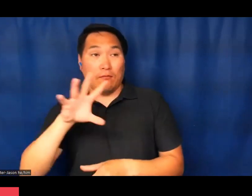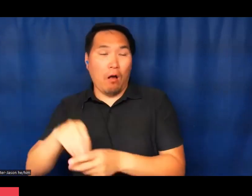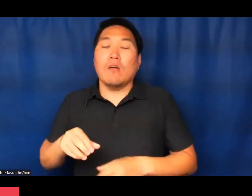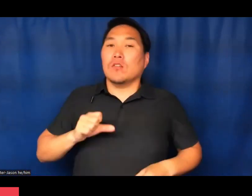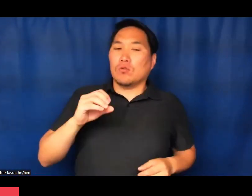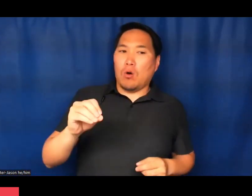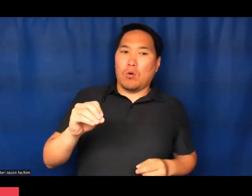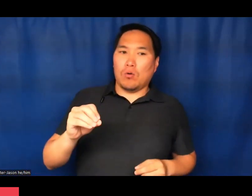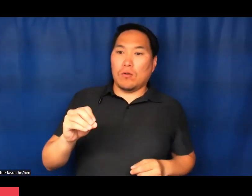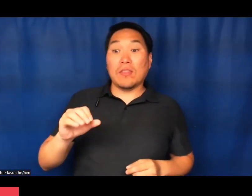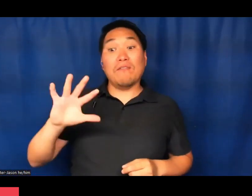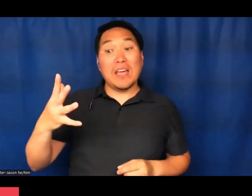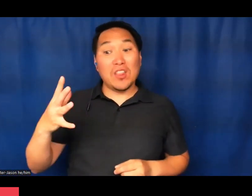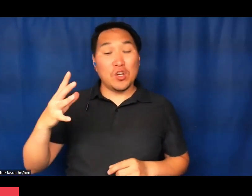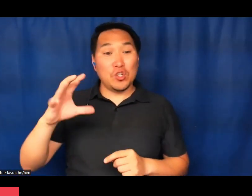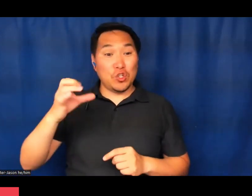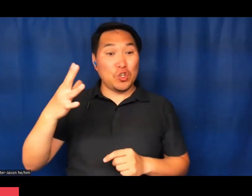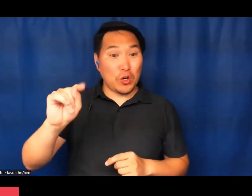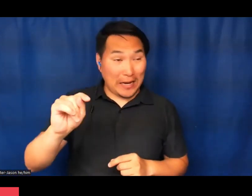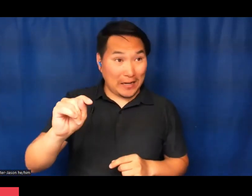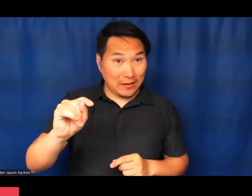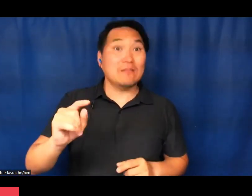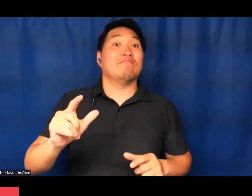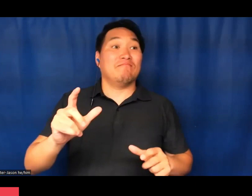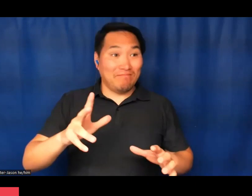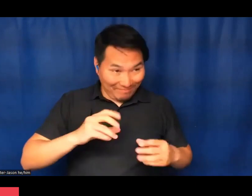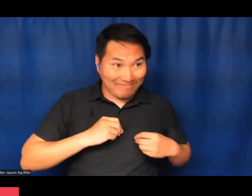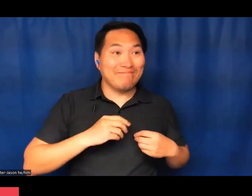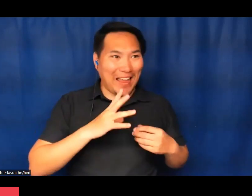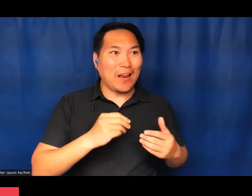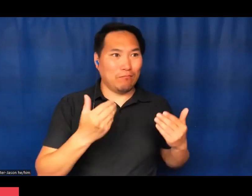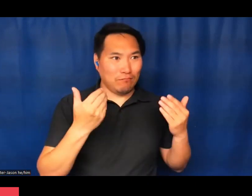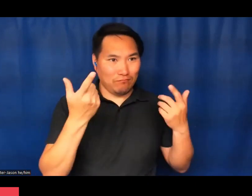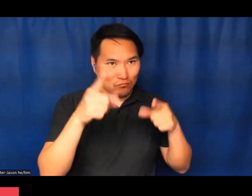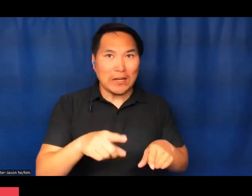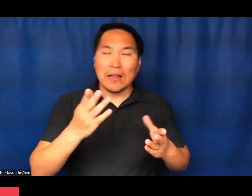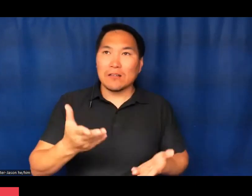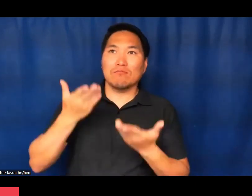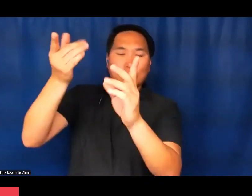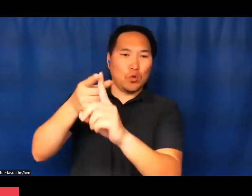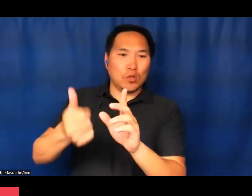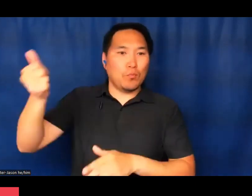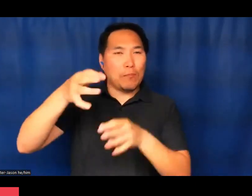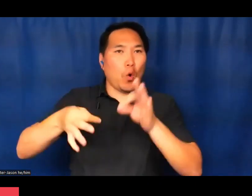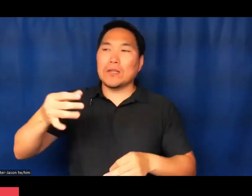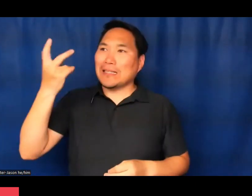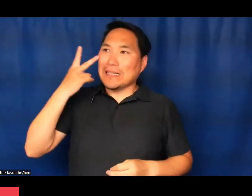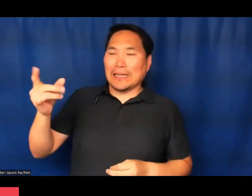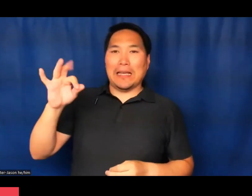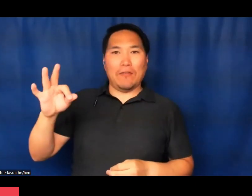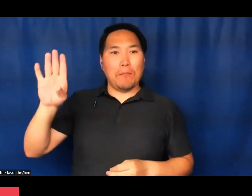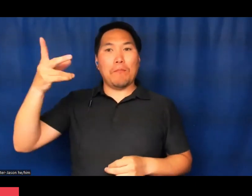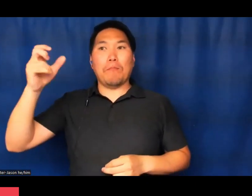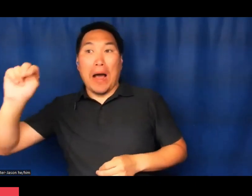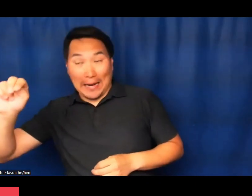by the Fifth Circuit and going to the Supreme Court whether its guidance violates the procedure